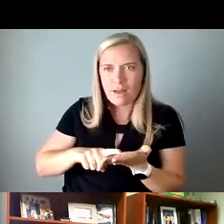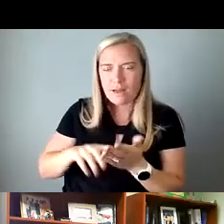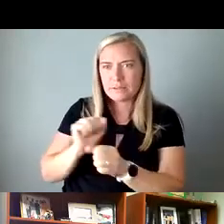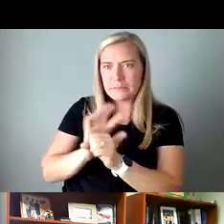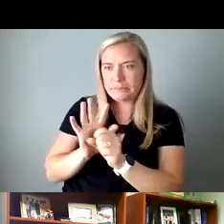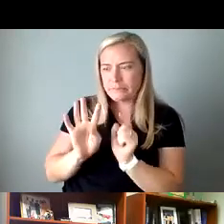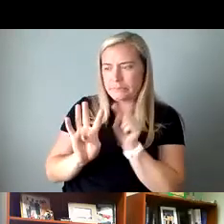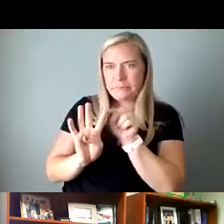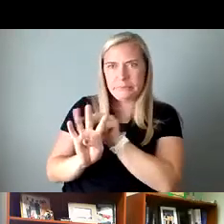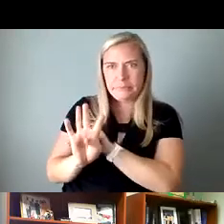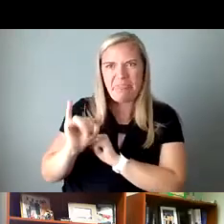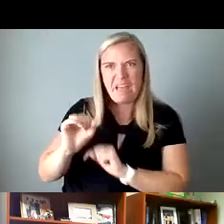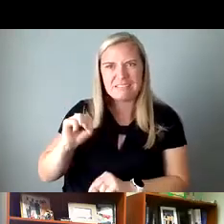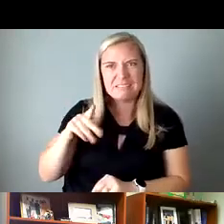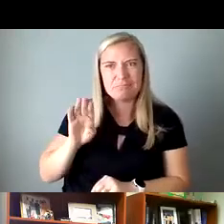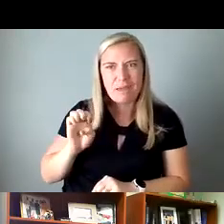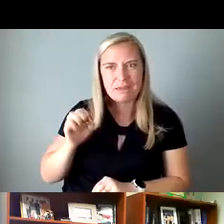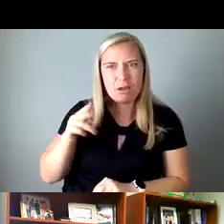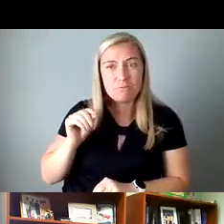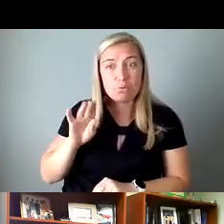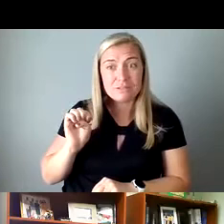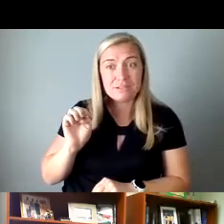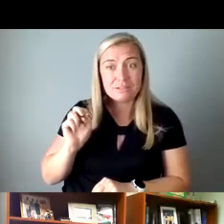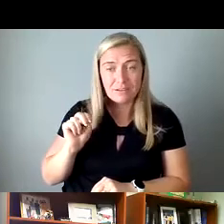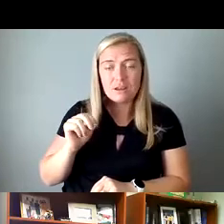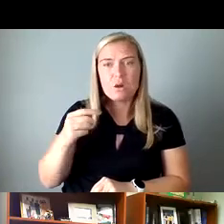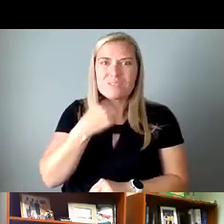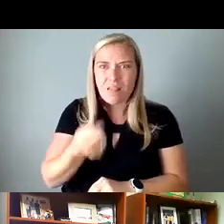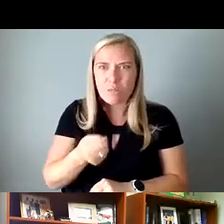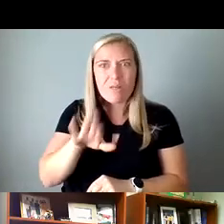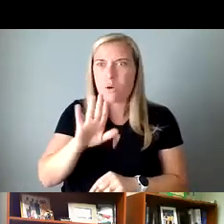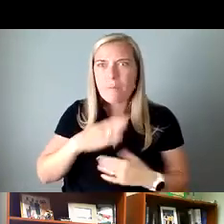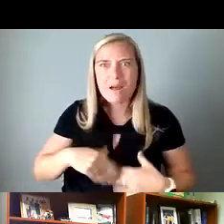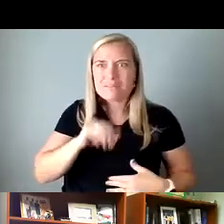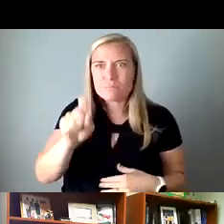and starts to develop antibodies to that. So the Moderna and Pfizer vaccines are actually